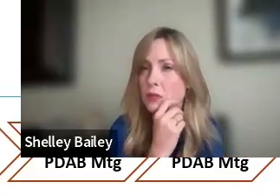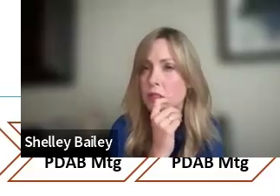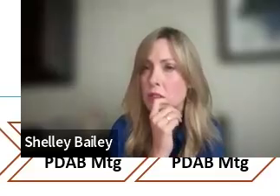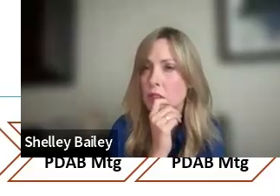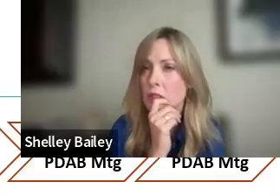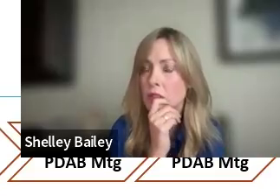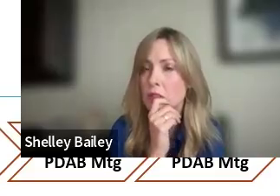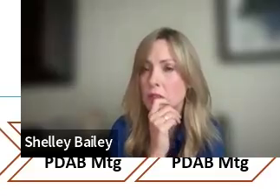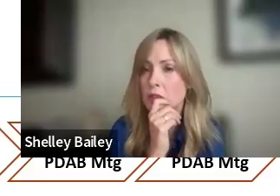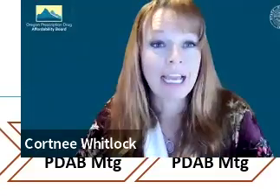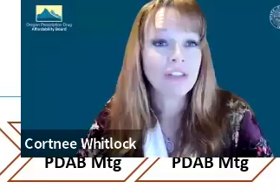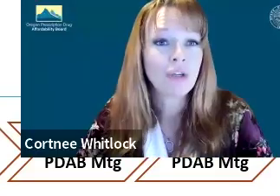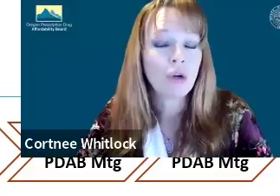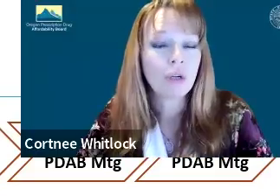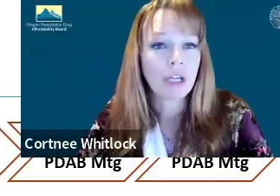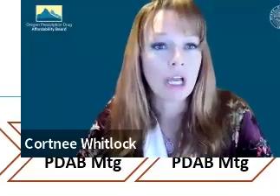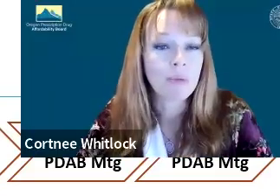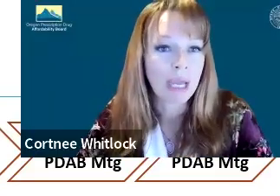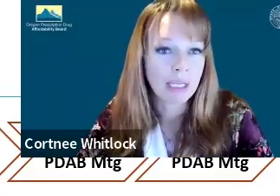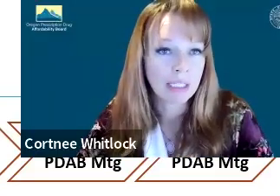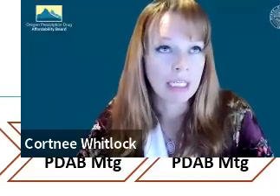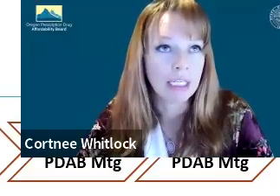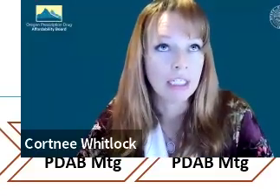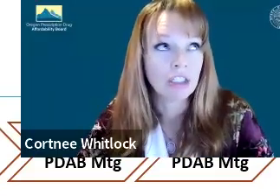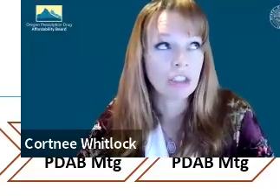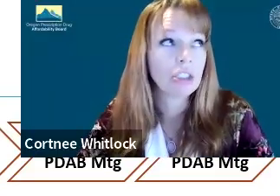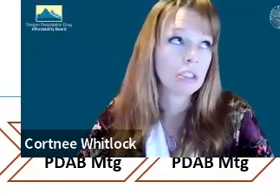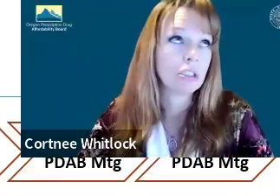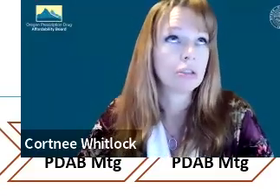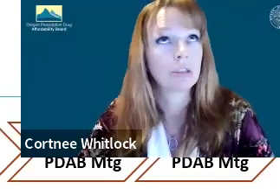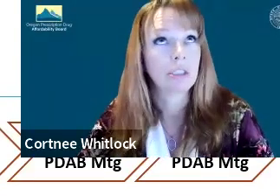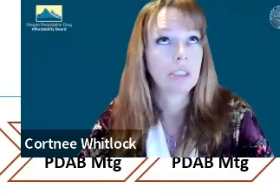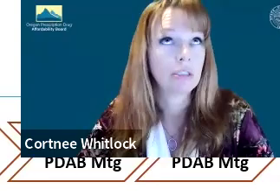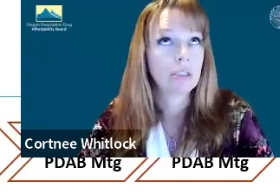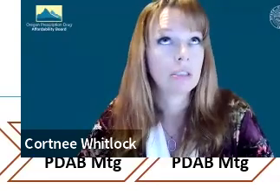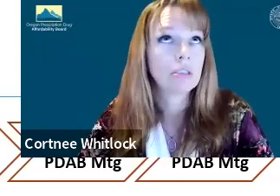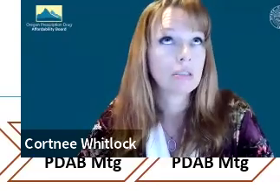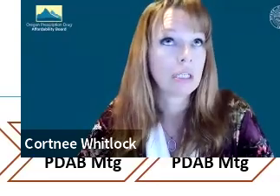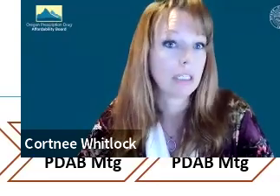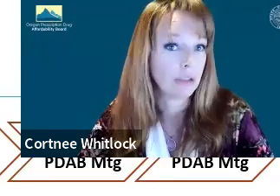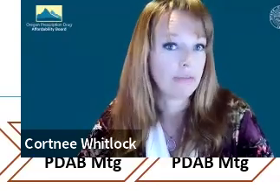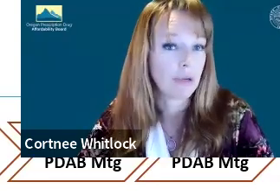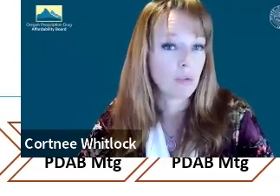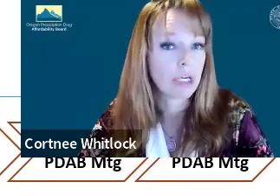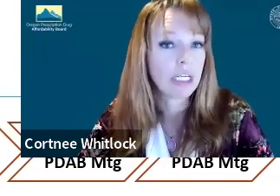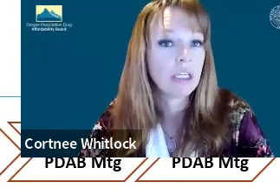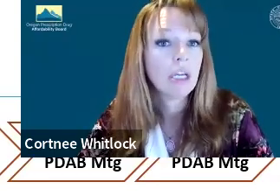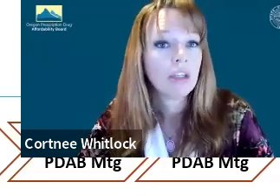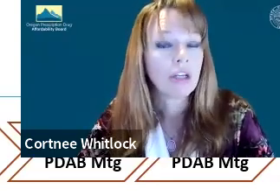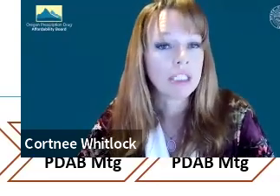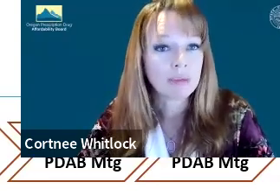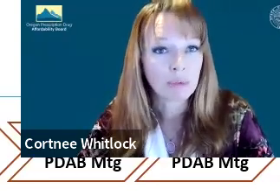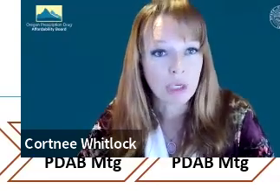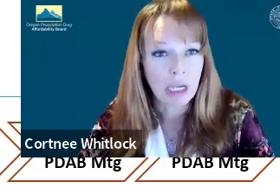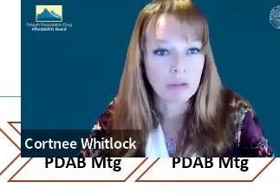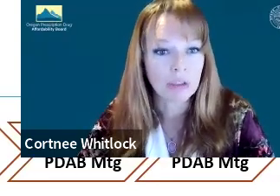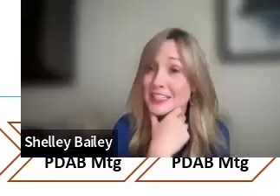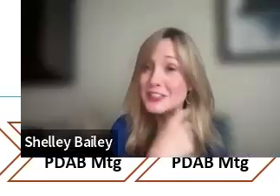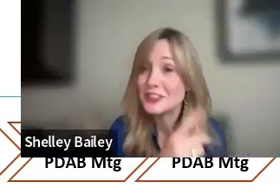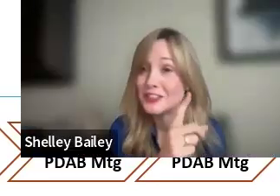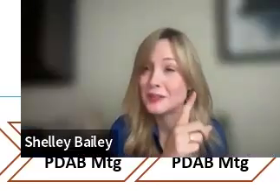the public on that. Yeah. So um back in January February it was February because they had surgery